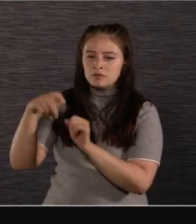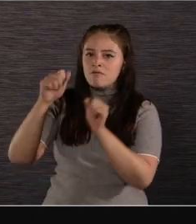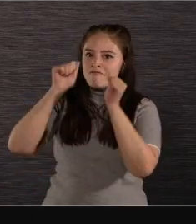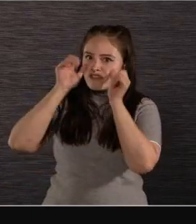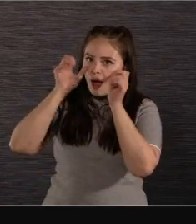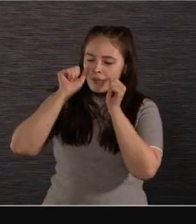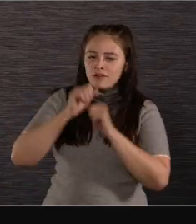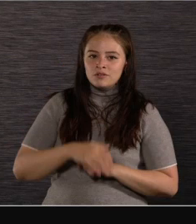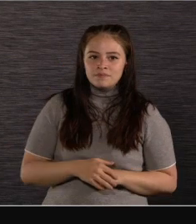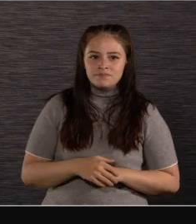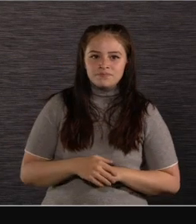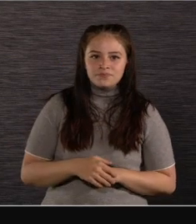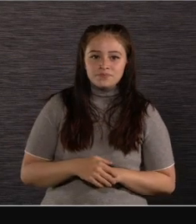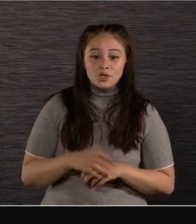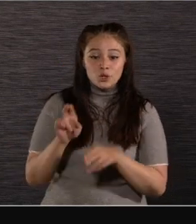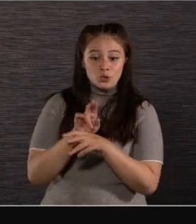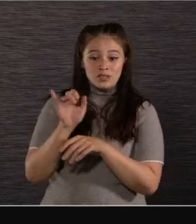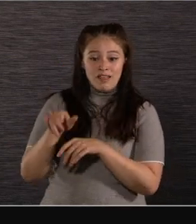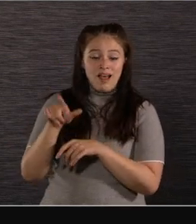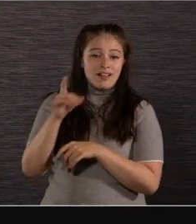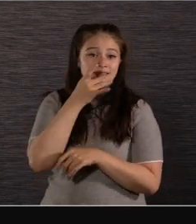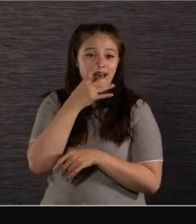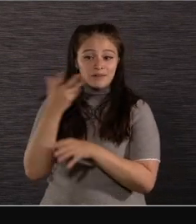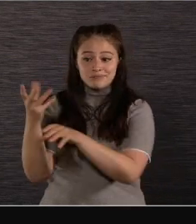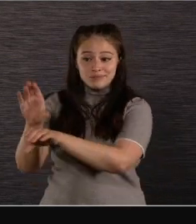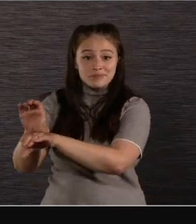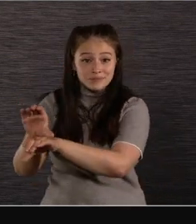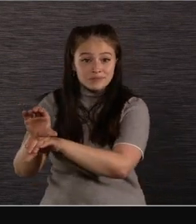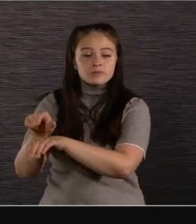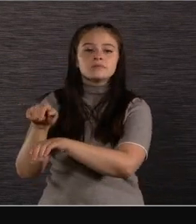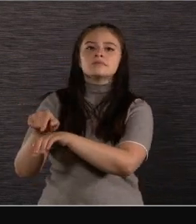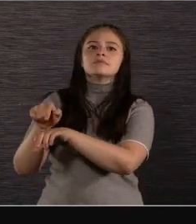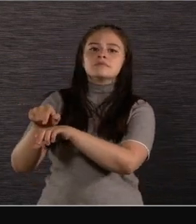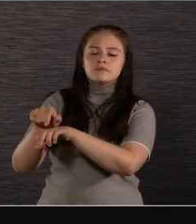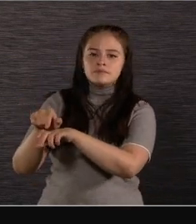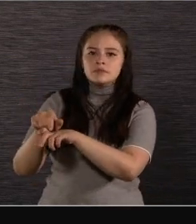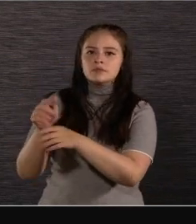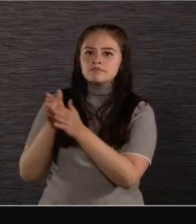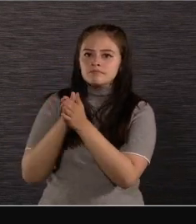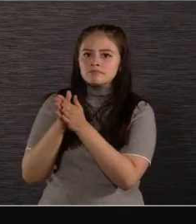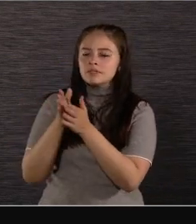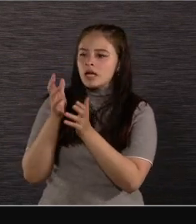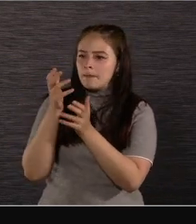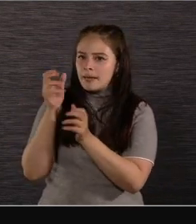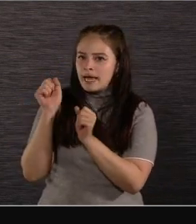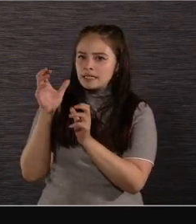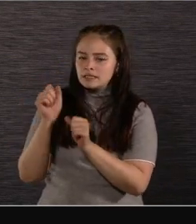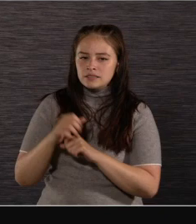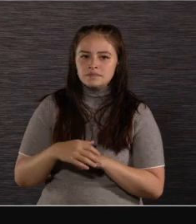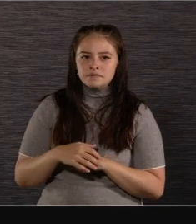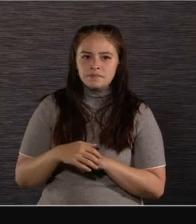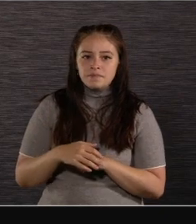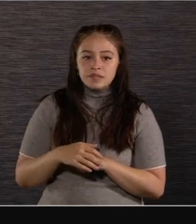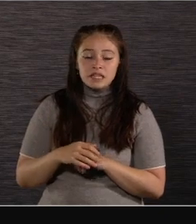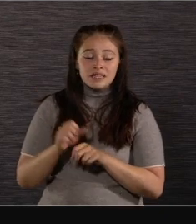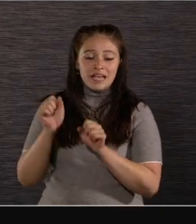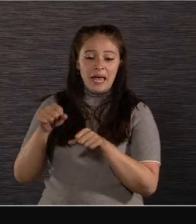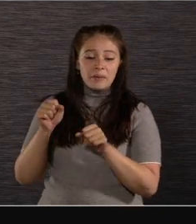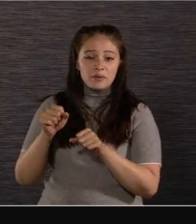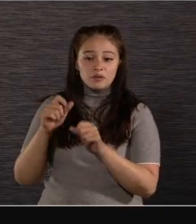Using a flying light source is compelling. I'm able to capture unique images in a way